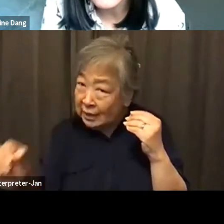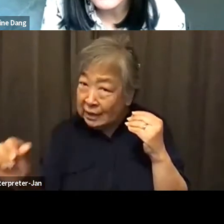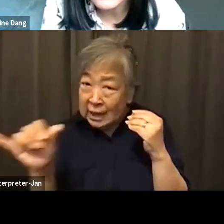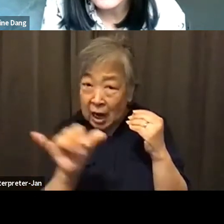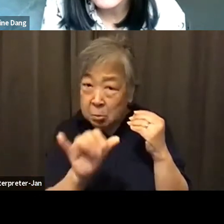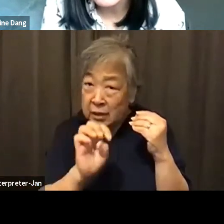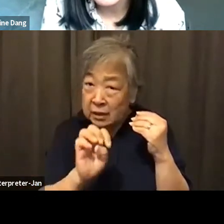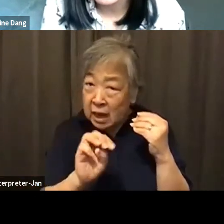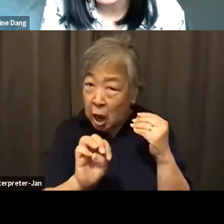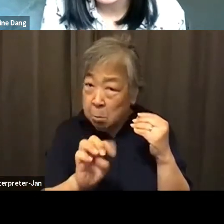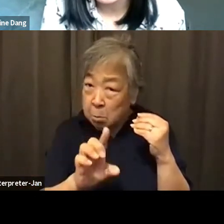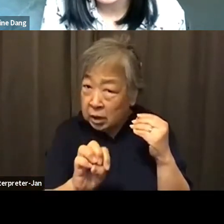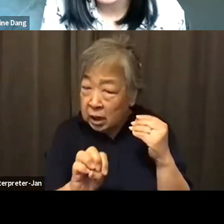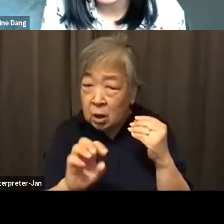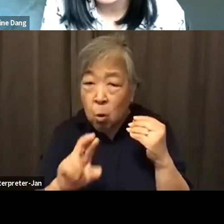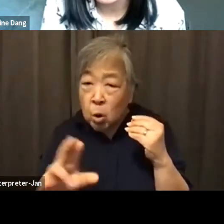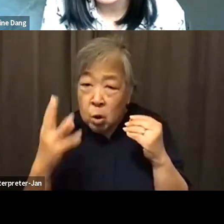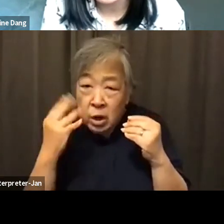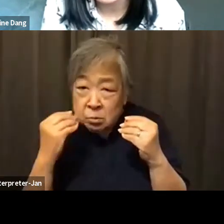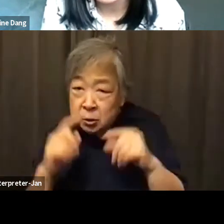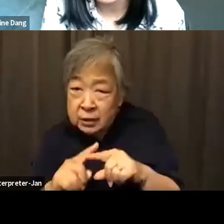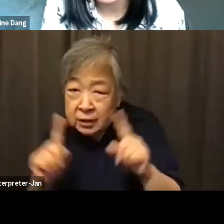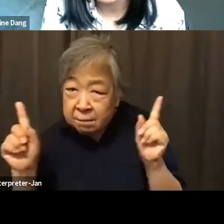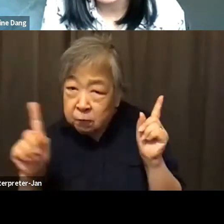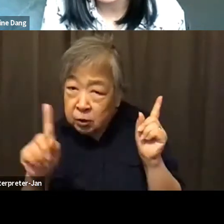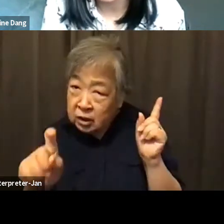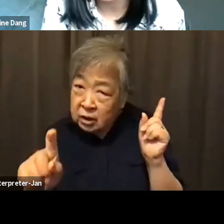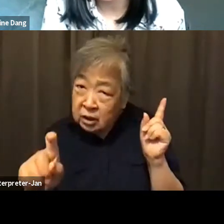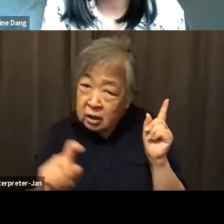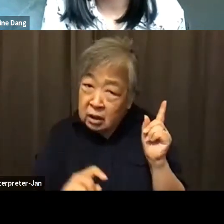Or did you have different experiences?